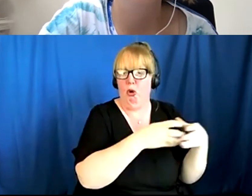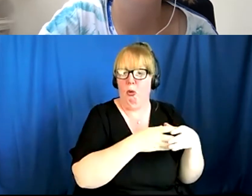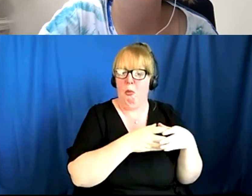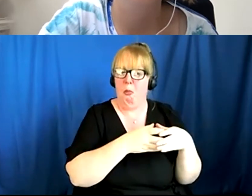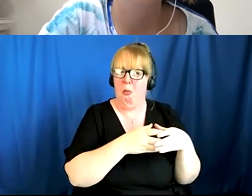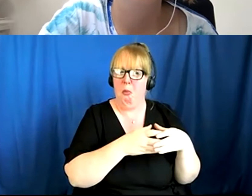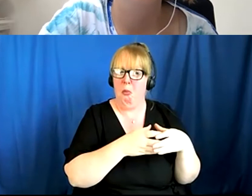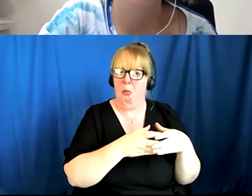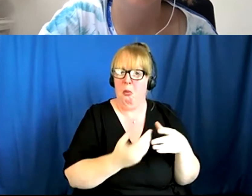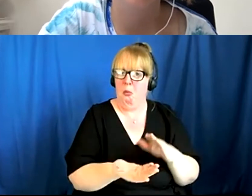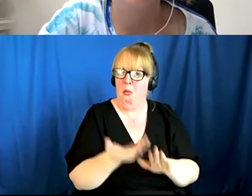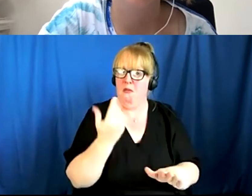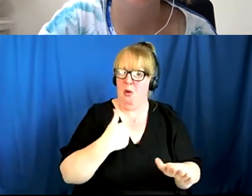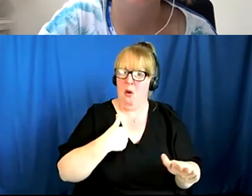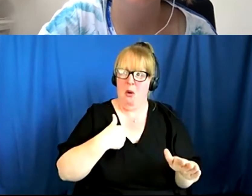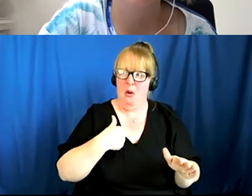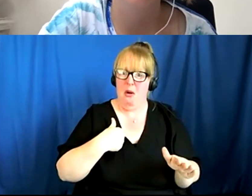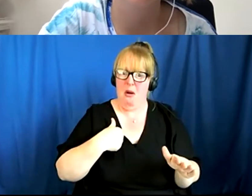challenging, perhaps to do in the first place, which is to work